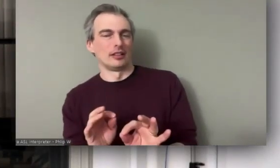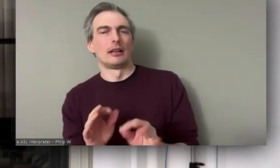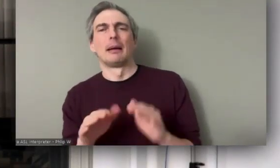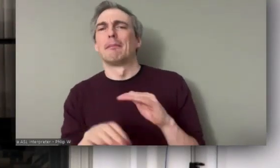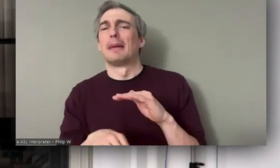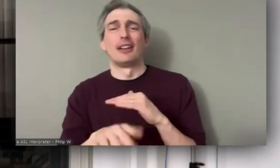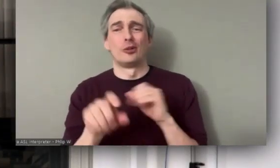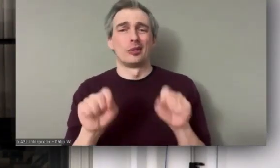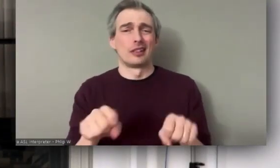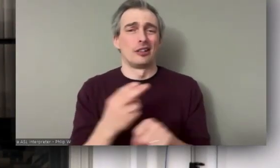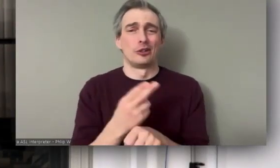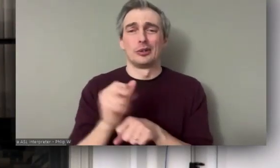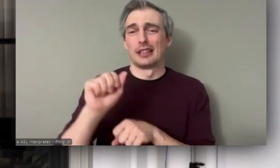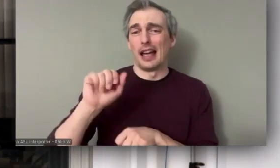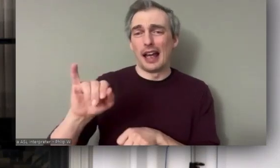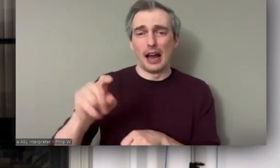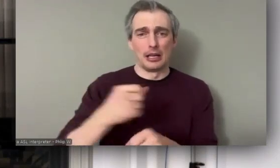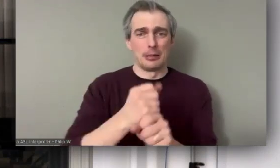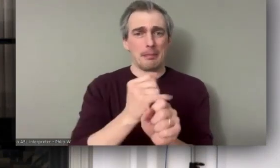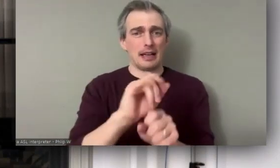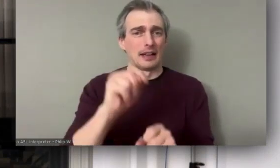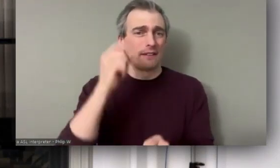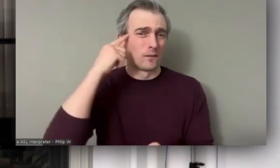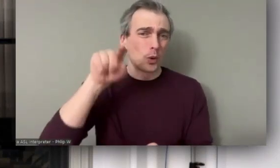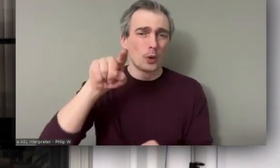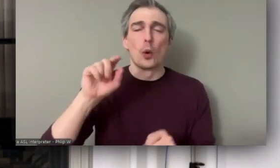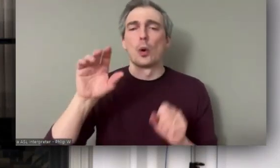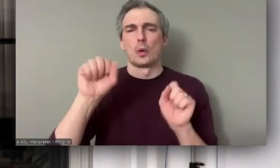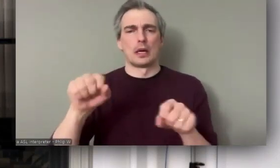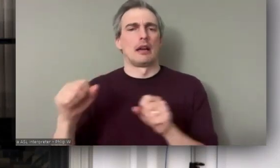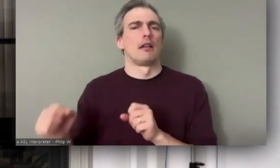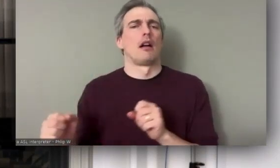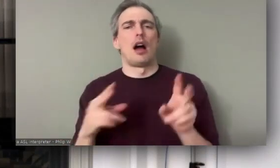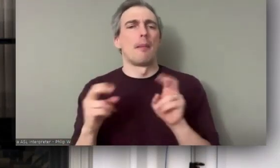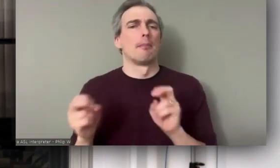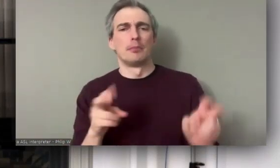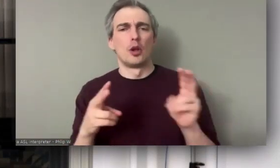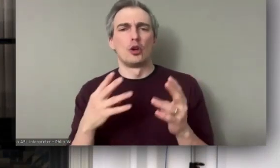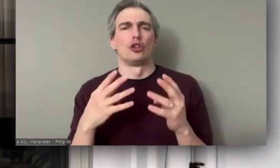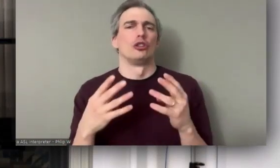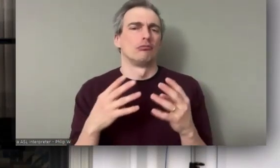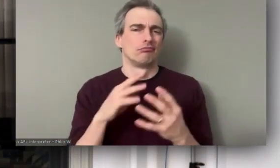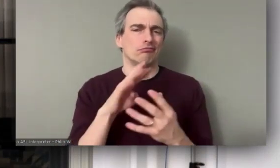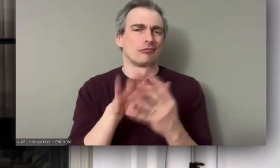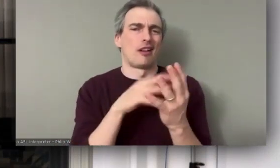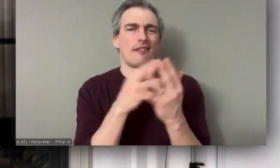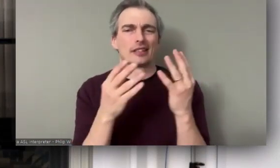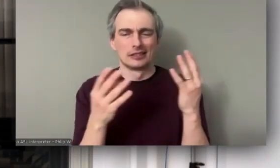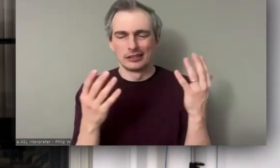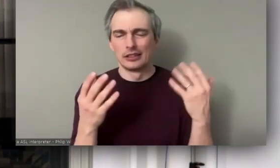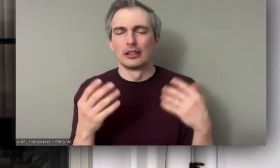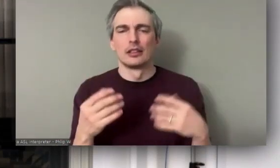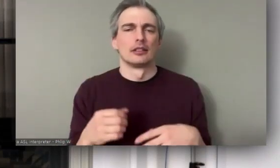Or you can upload graphics, or they give you the meshes that you can design. And then... Yeah. Theoretically, you can sell them too.